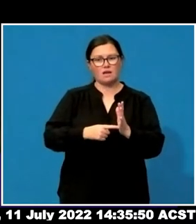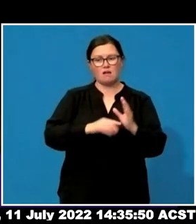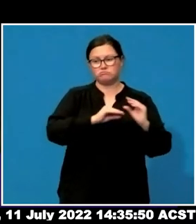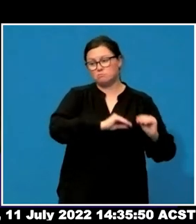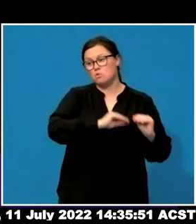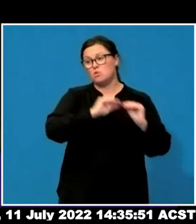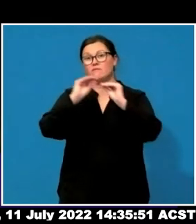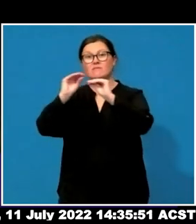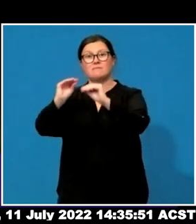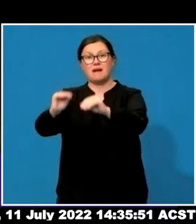what would need to be in place?